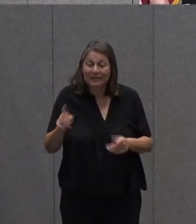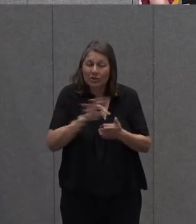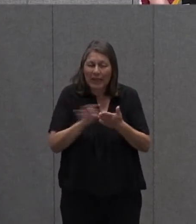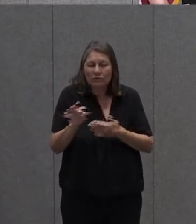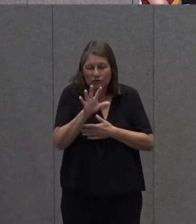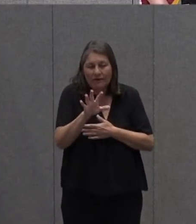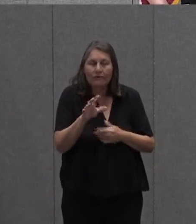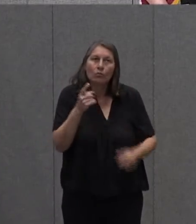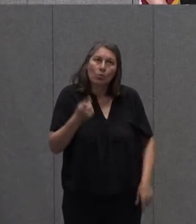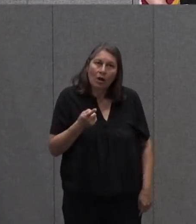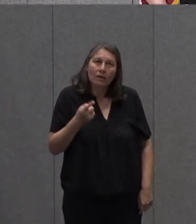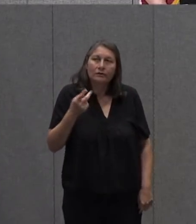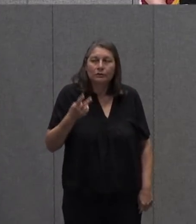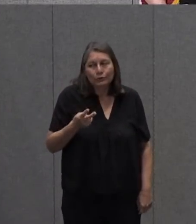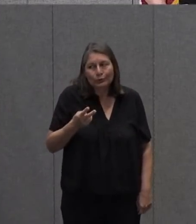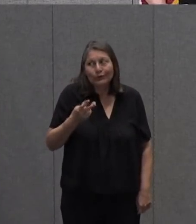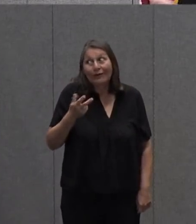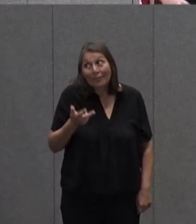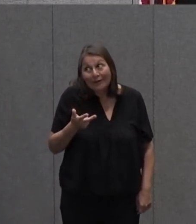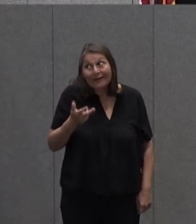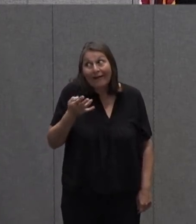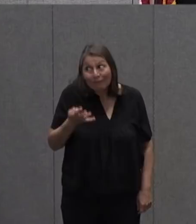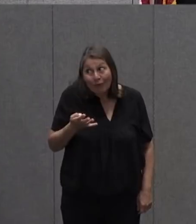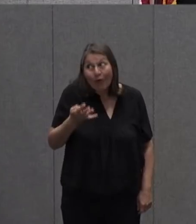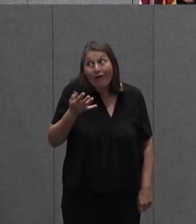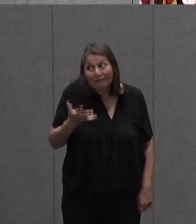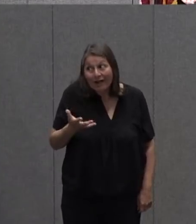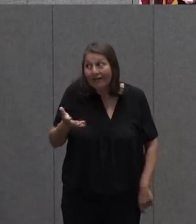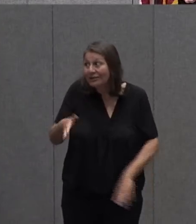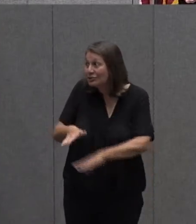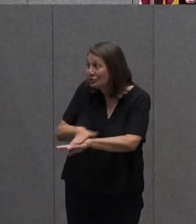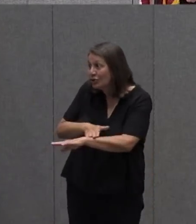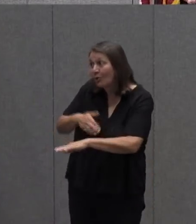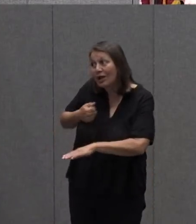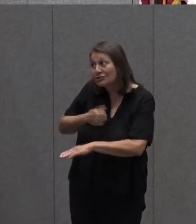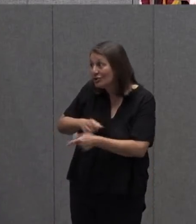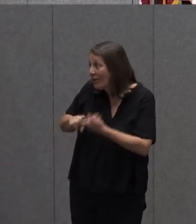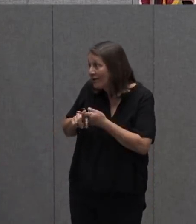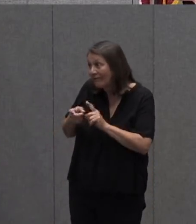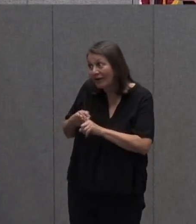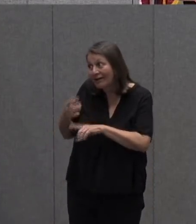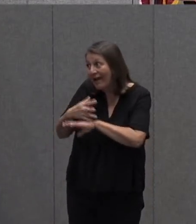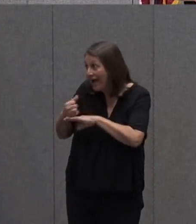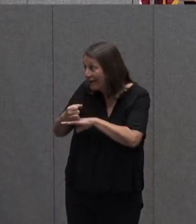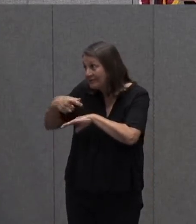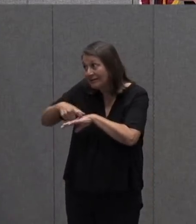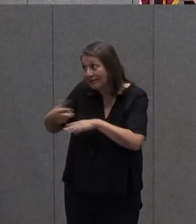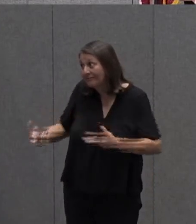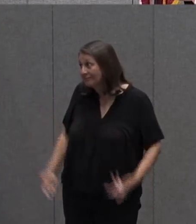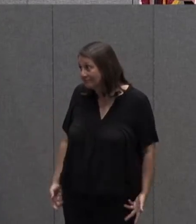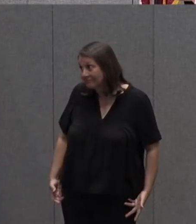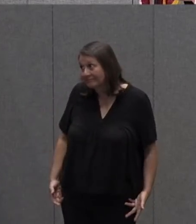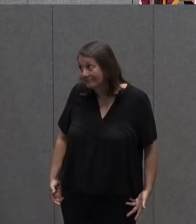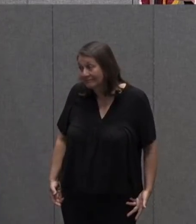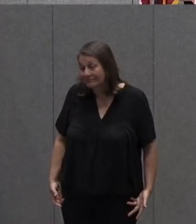after five slow seconds and you say, "Sorry. Friend. "You know you didn't get it that time." So did I get a pom?